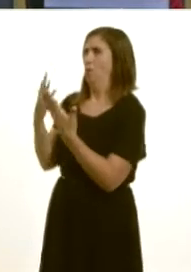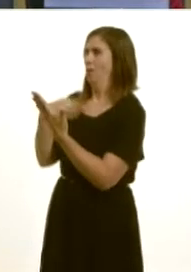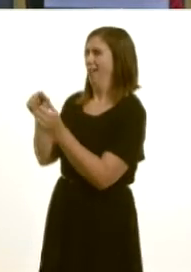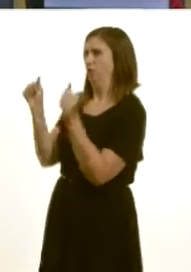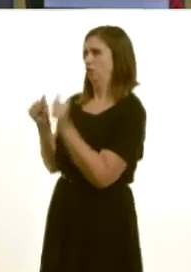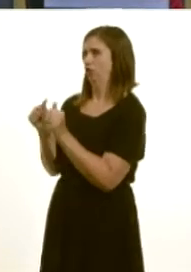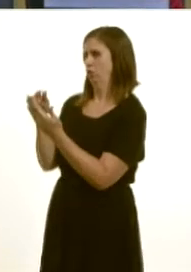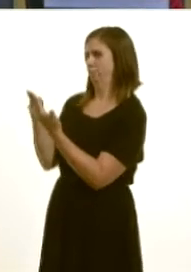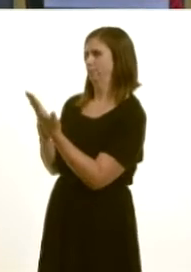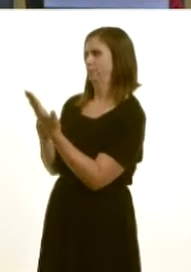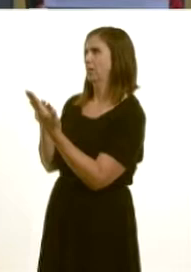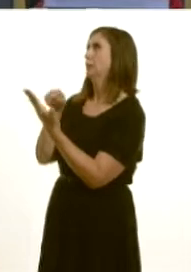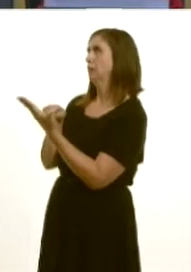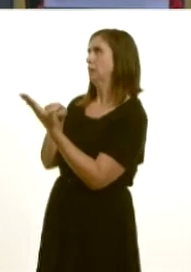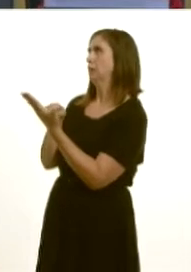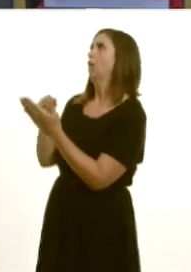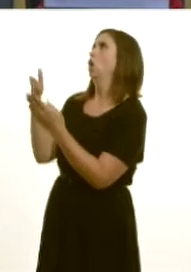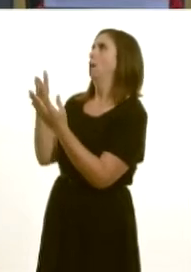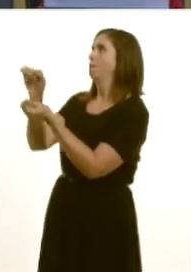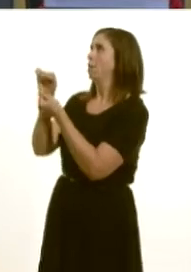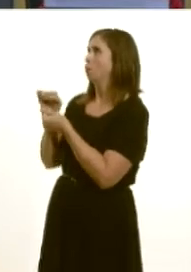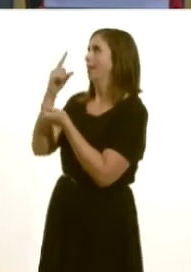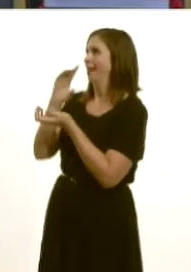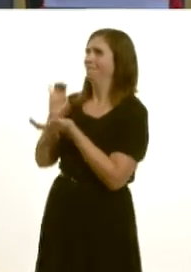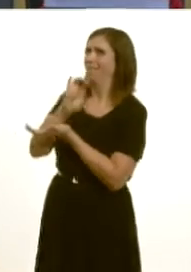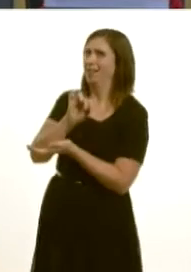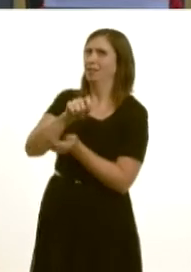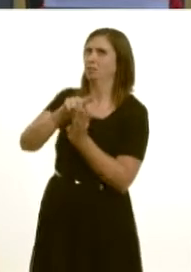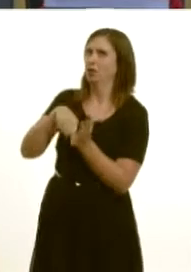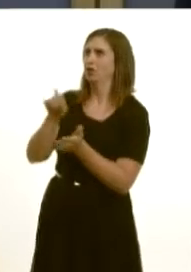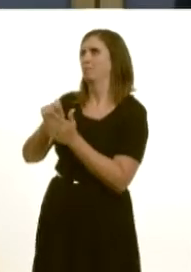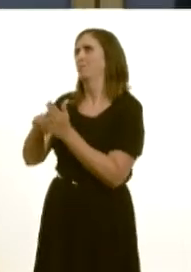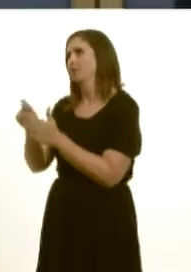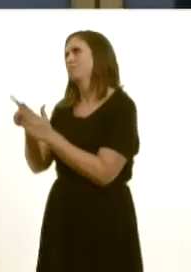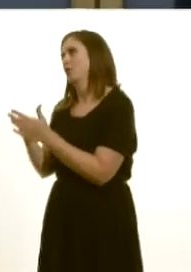what projects can be financed through borrowing. Y Llywydd / The Presiding Officer: First this